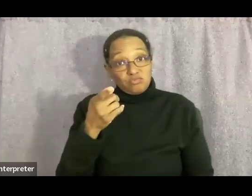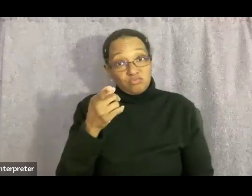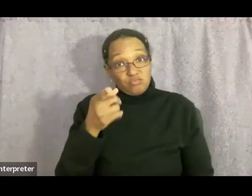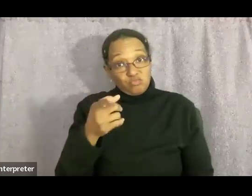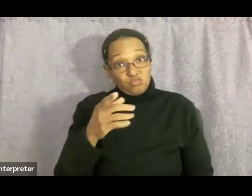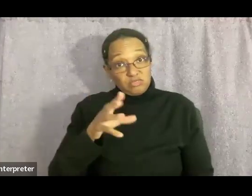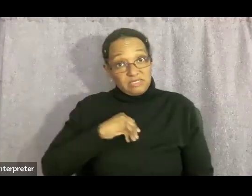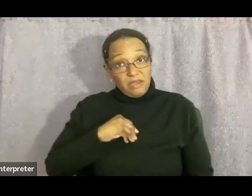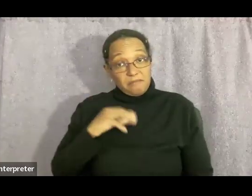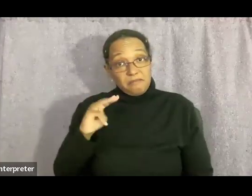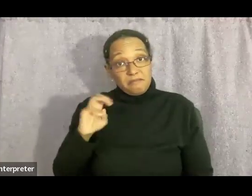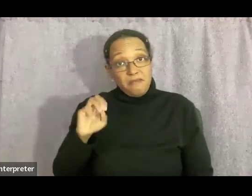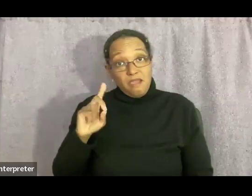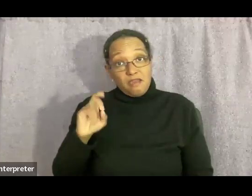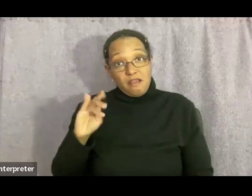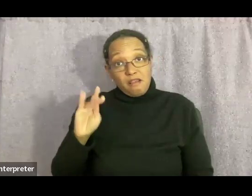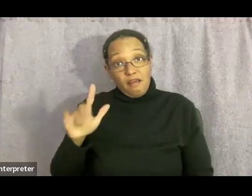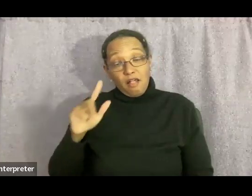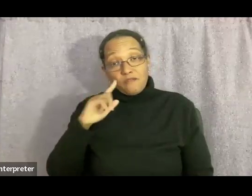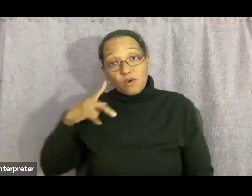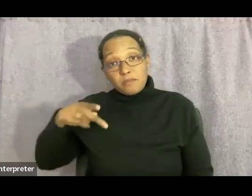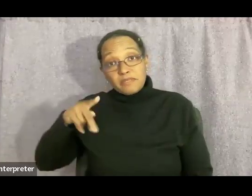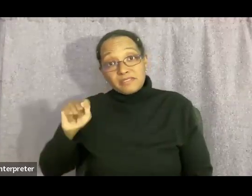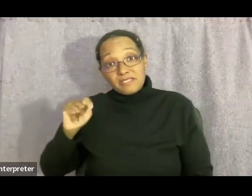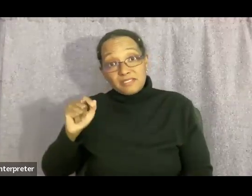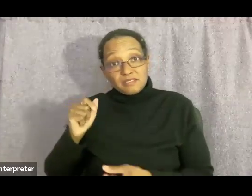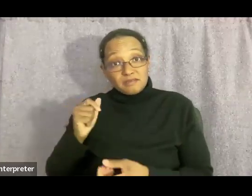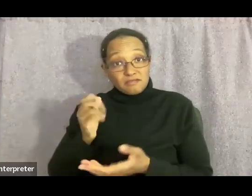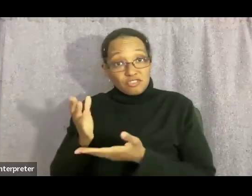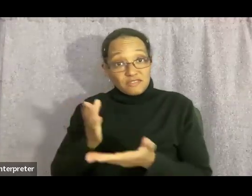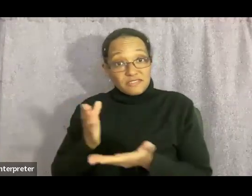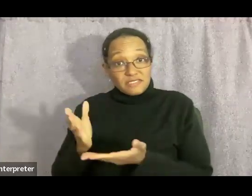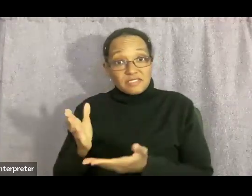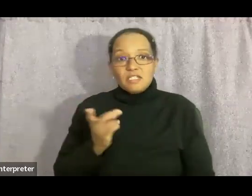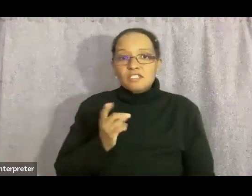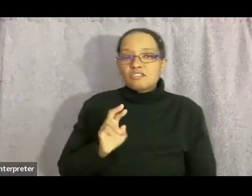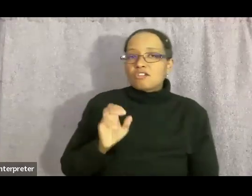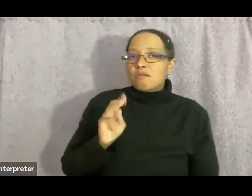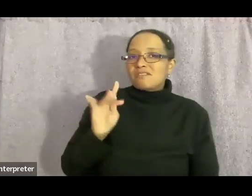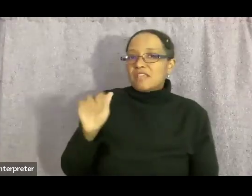Not in California, if that's a California reference.